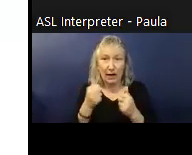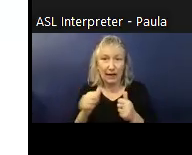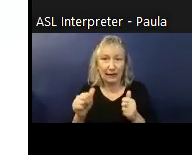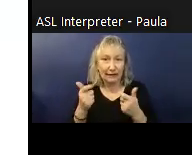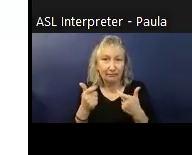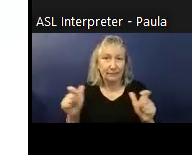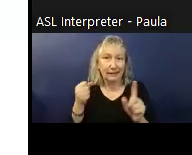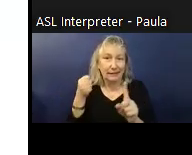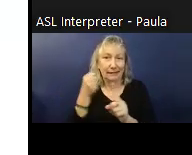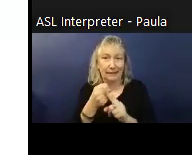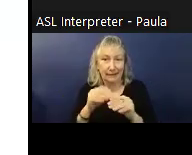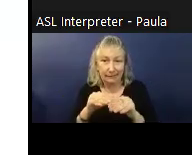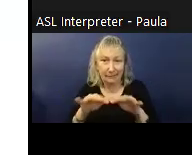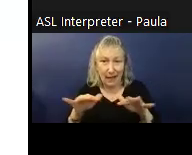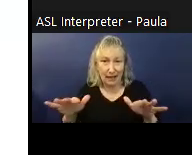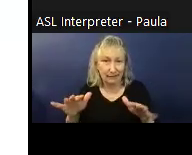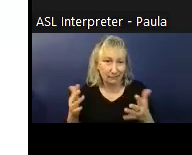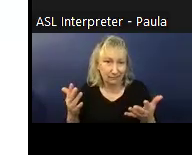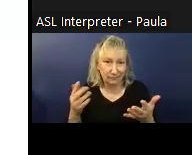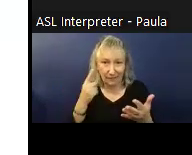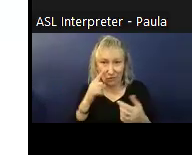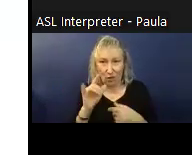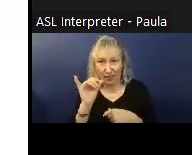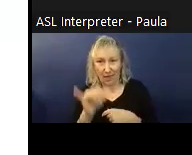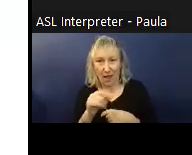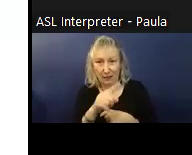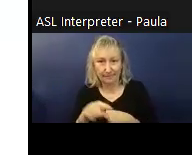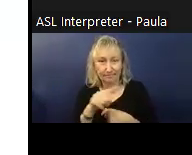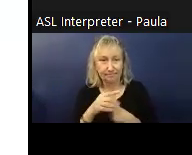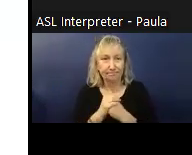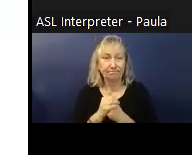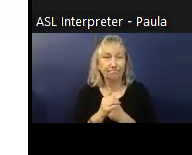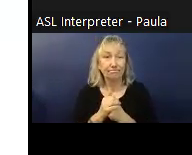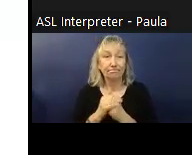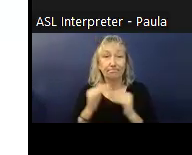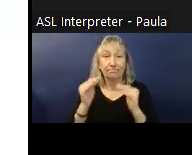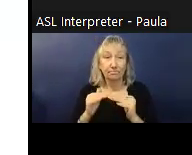cost compliance and effect on small businesses.